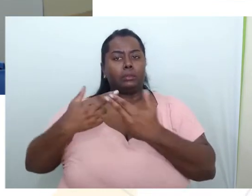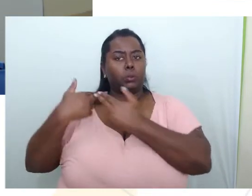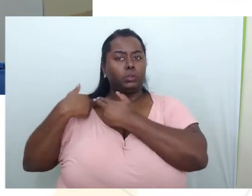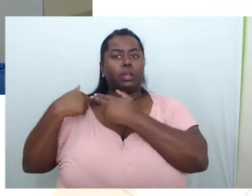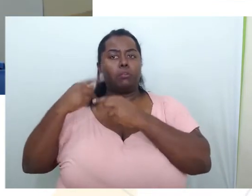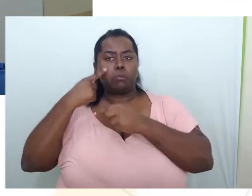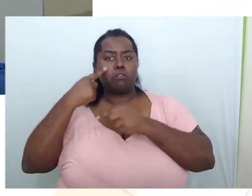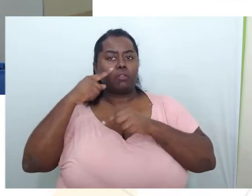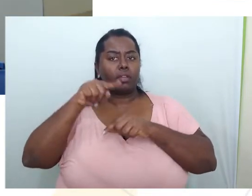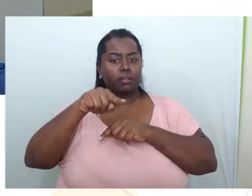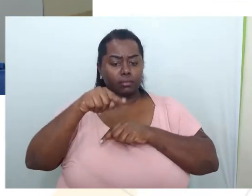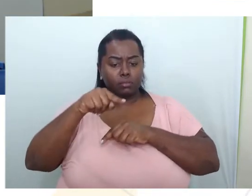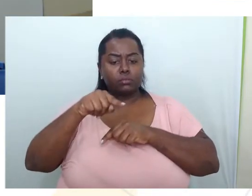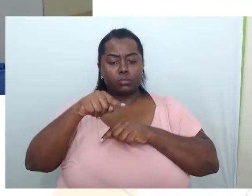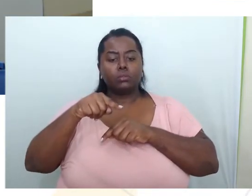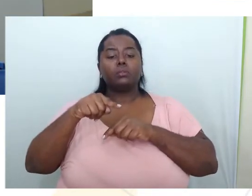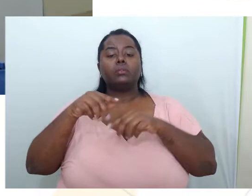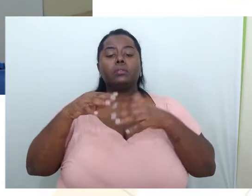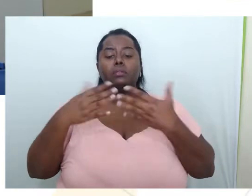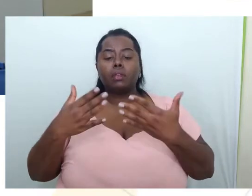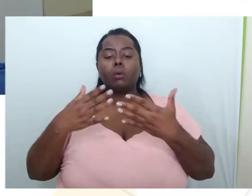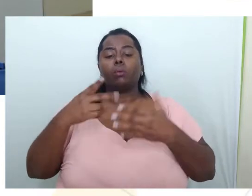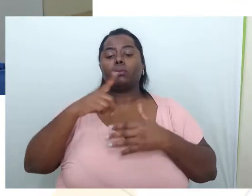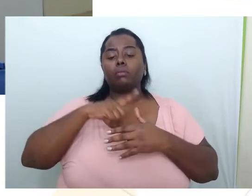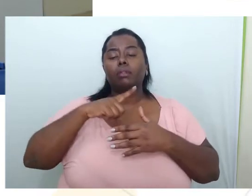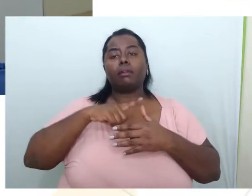bodies will make sure that what's taught saying the accounting degree is what